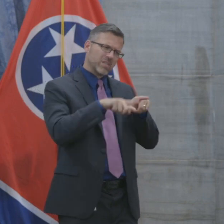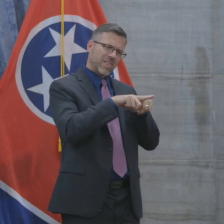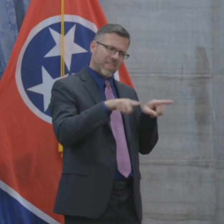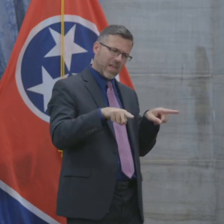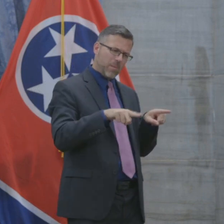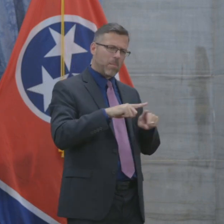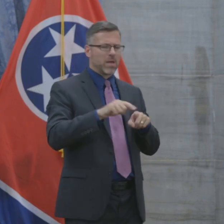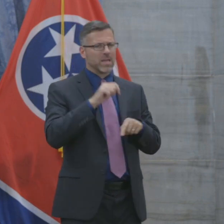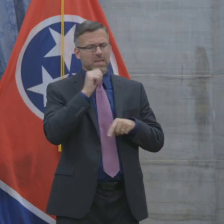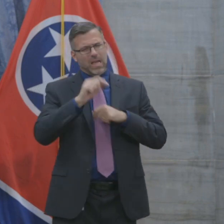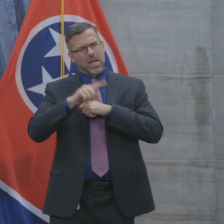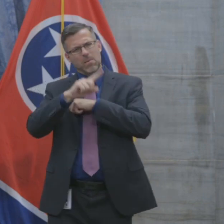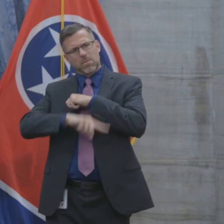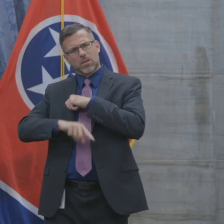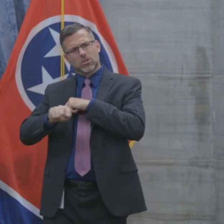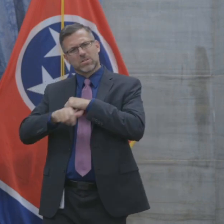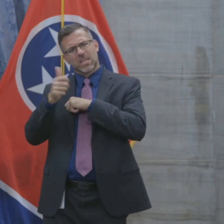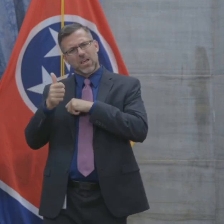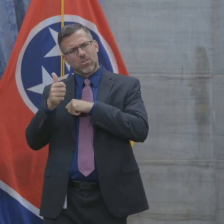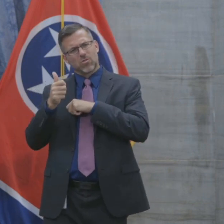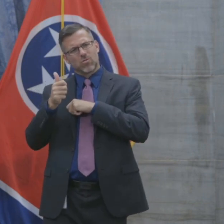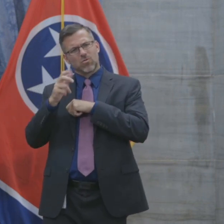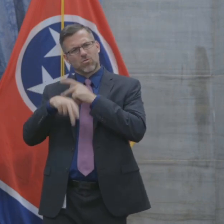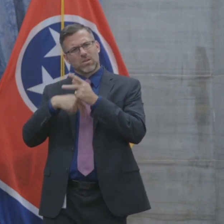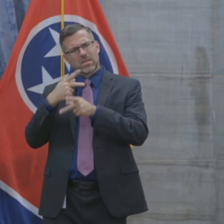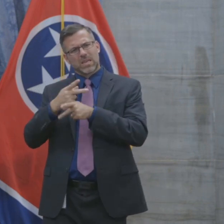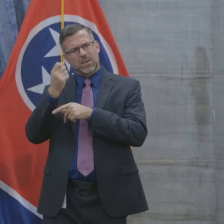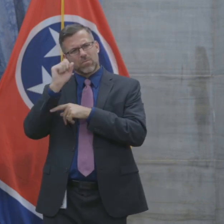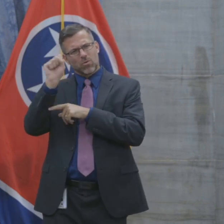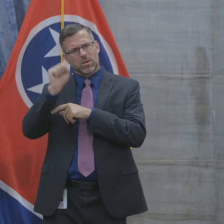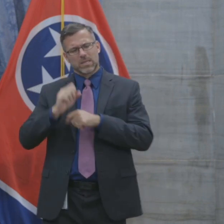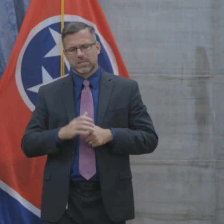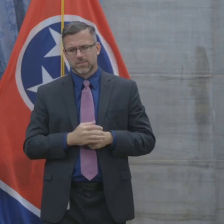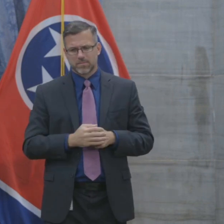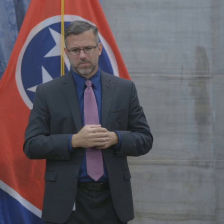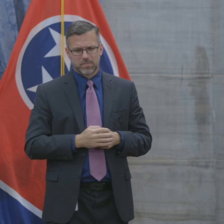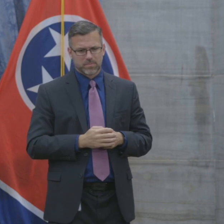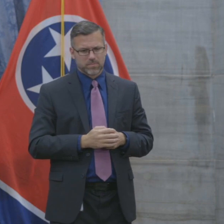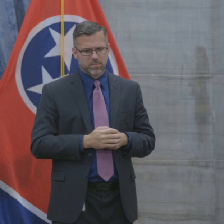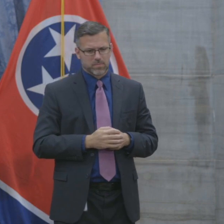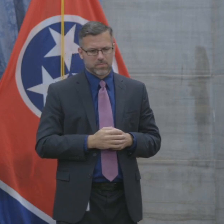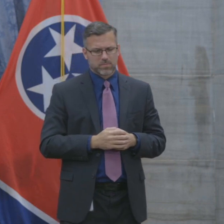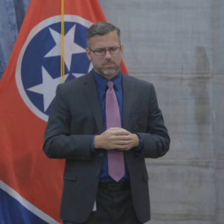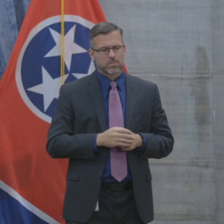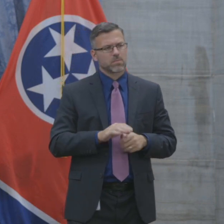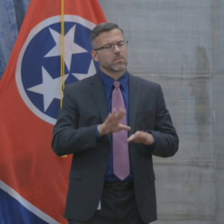on why there was a reaction with legislation that seemed to be